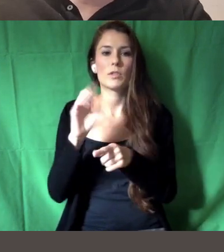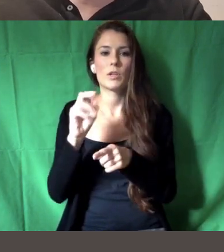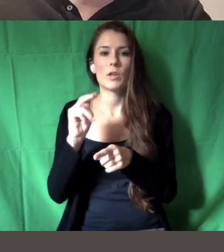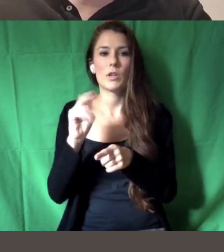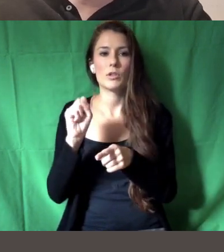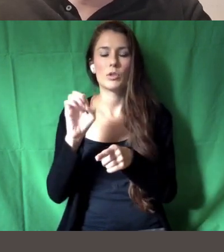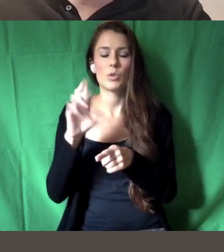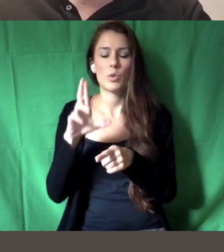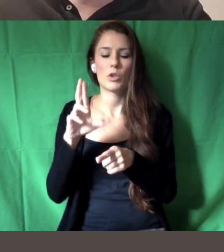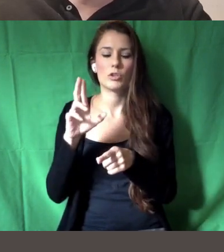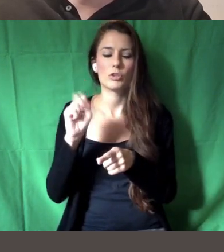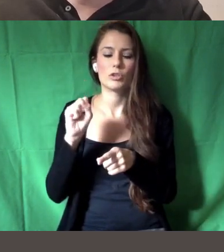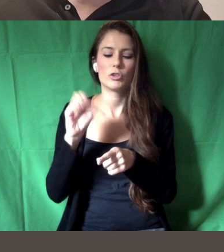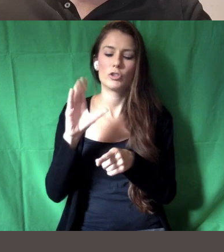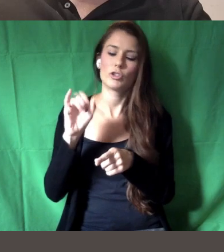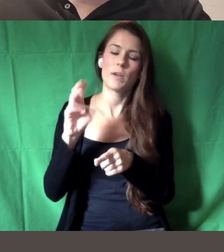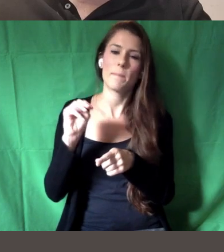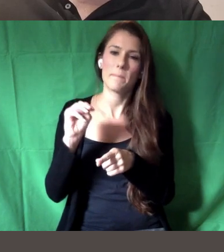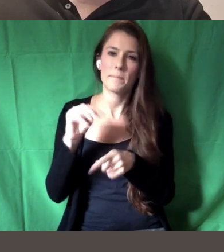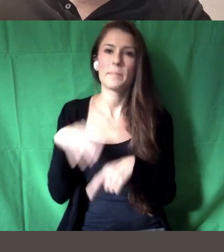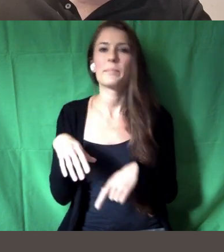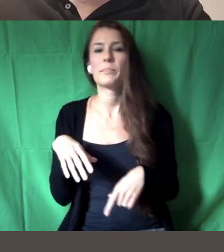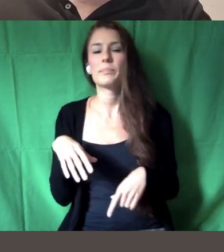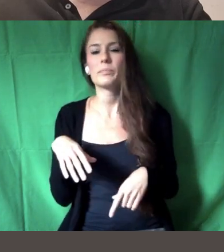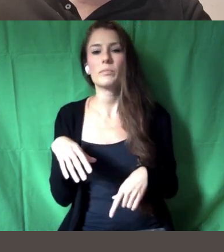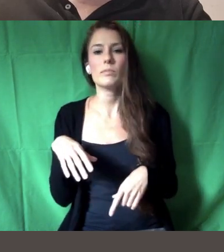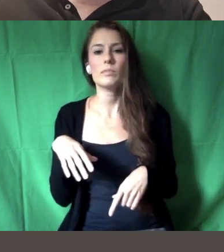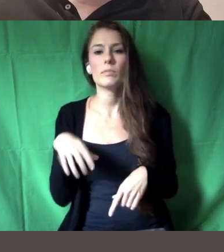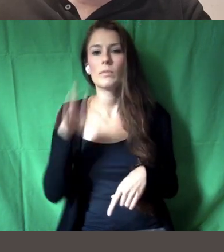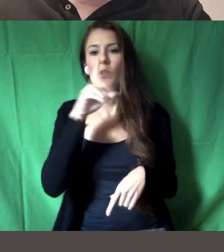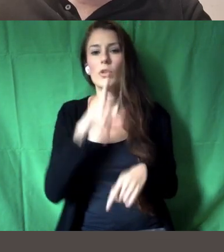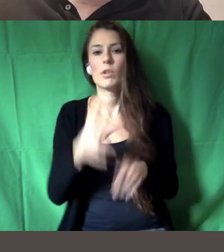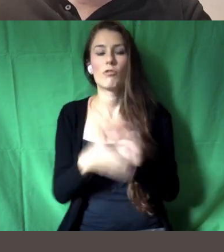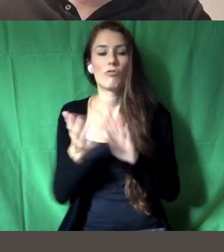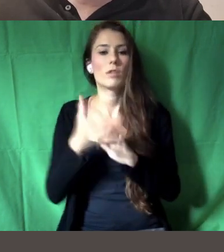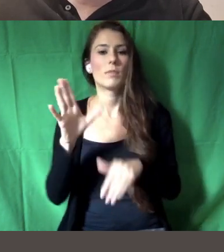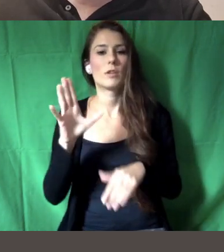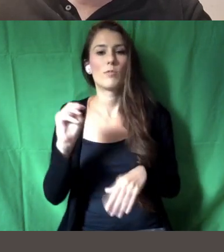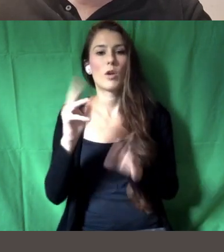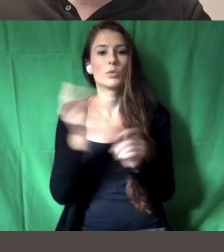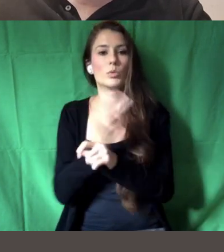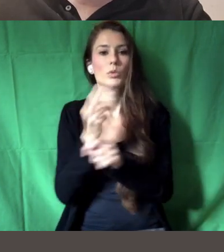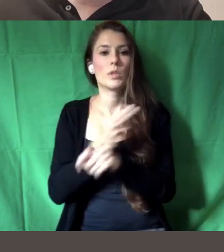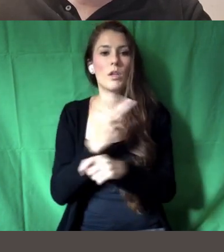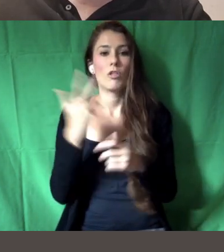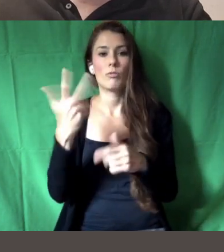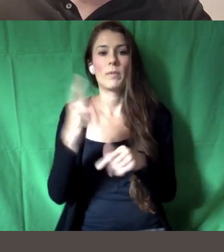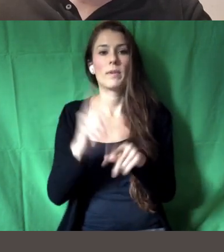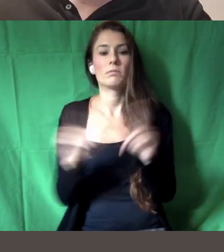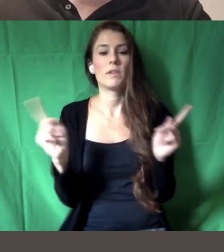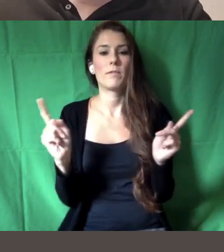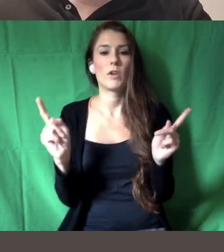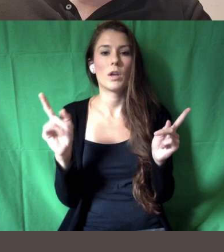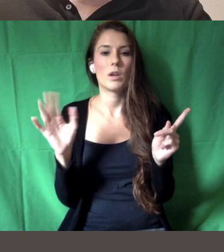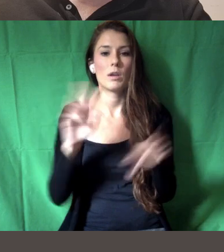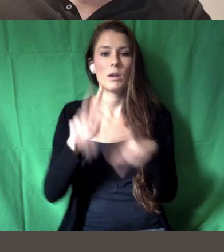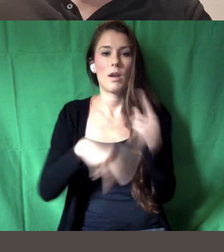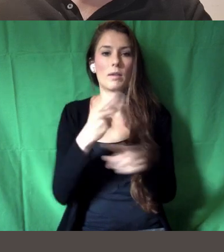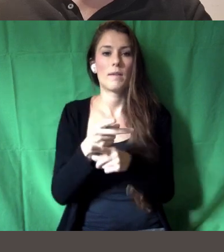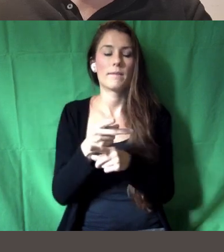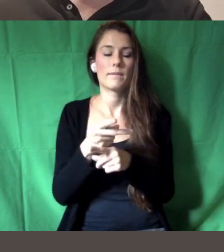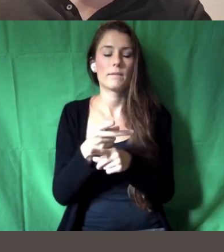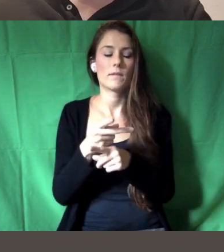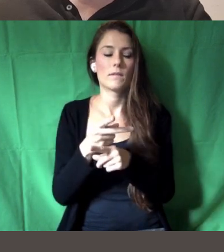supported by many companies. Polars runs benchmarks using three different types of